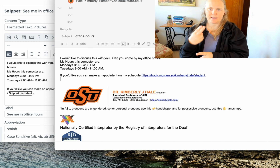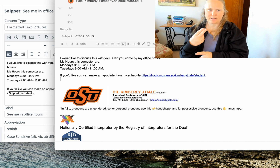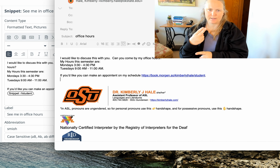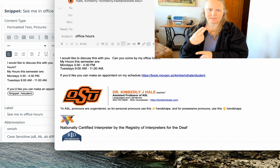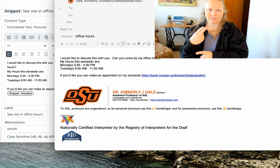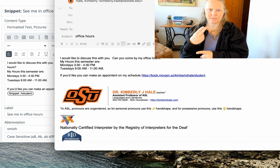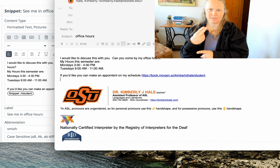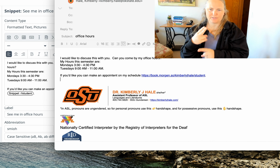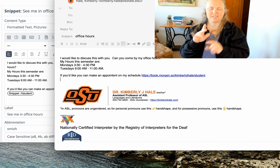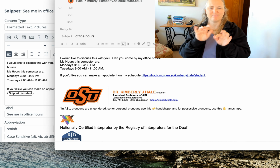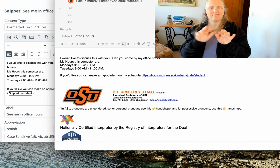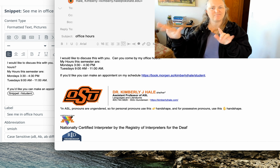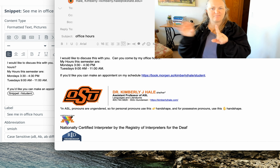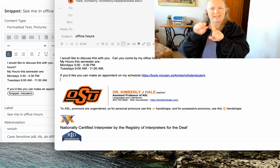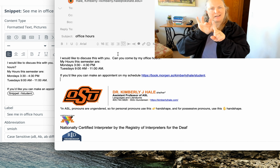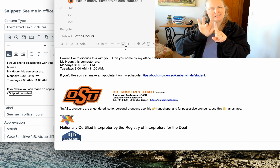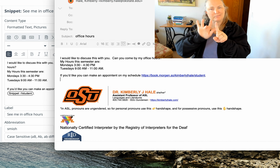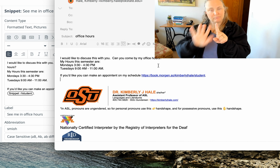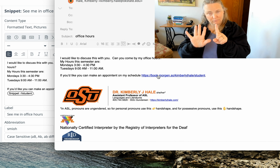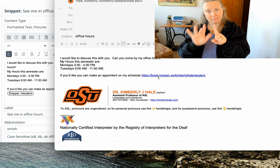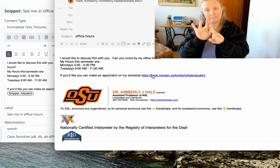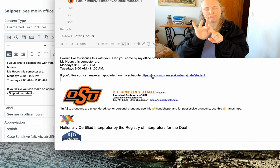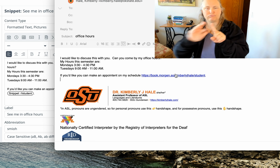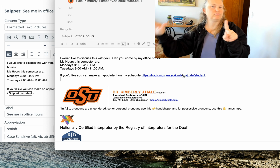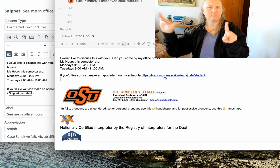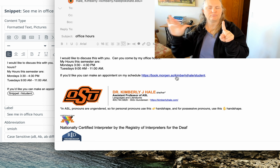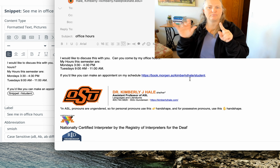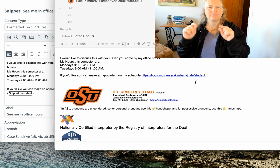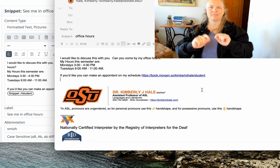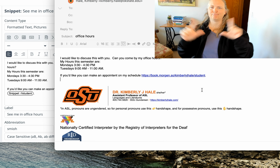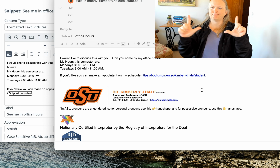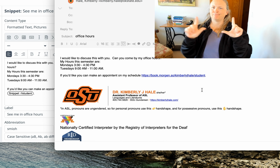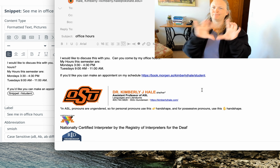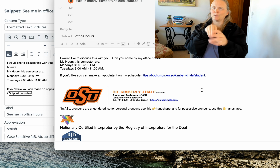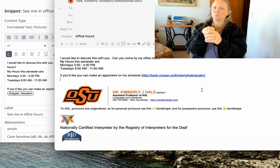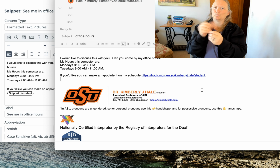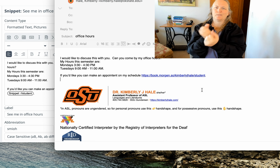And it includes the entire information and the link to my booking schedule.